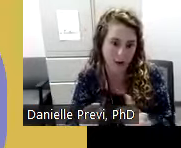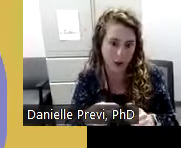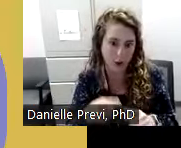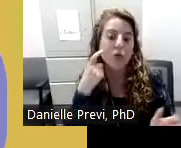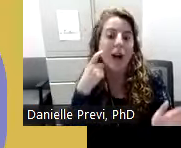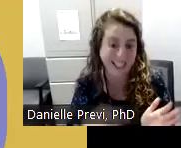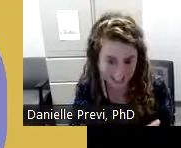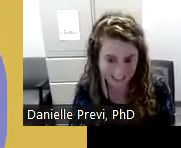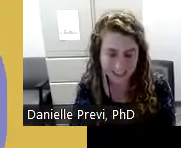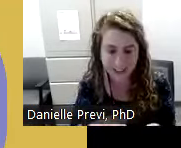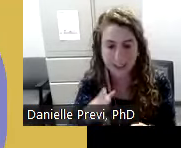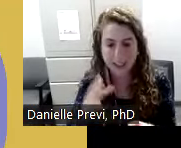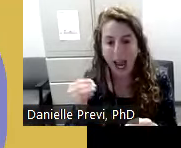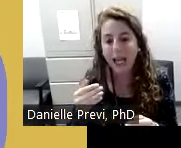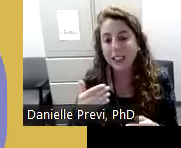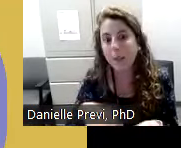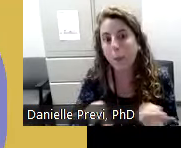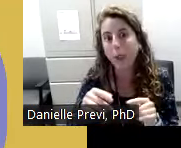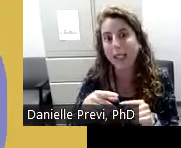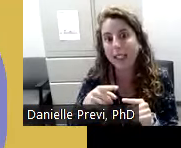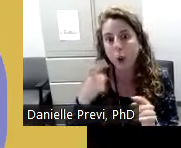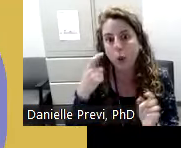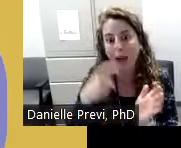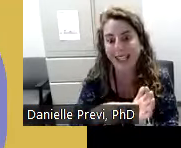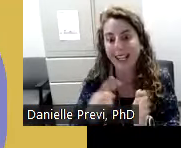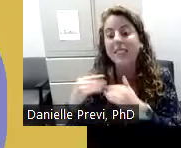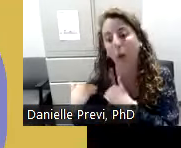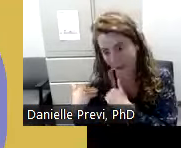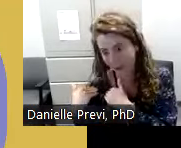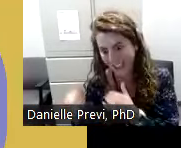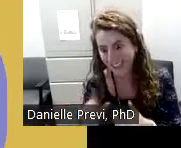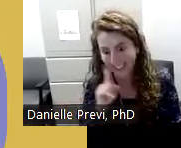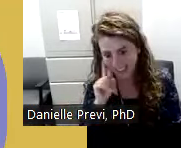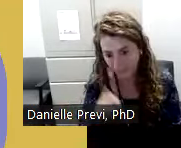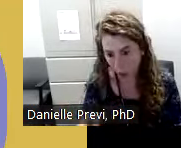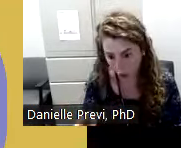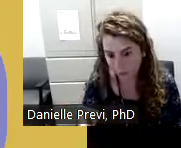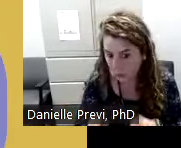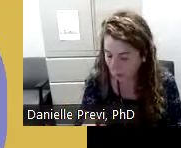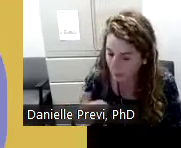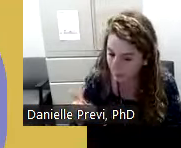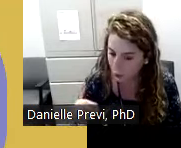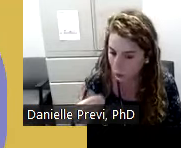And I think that's an important skill to recognize within our patients, and to recognize the burden